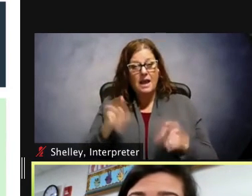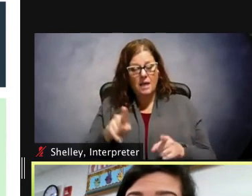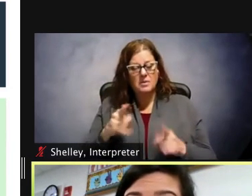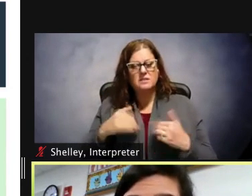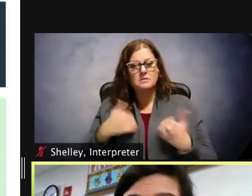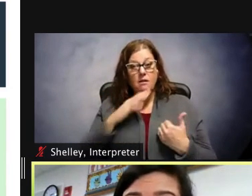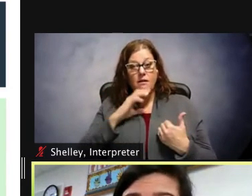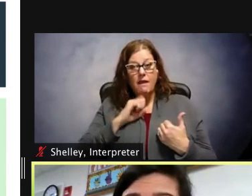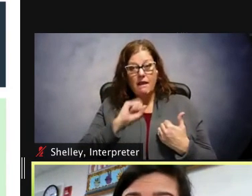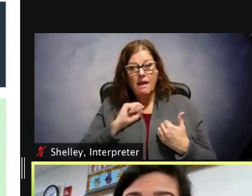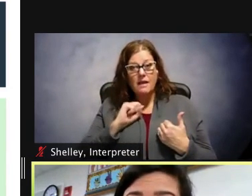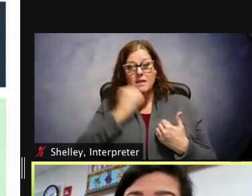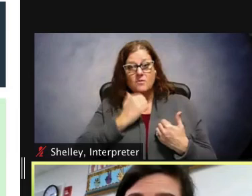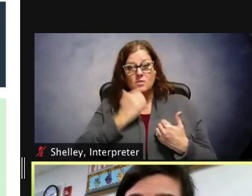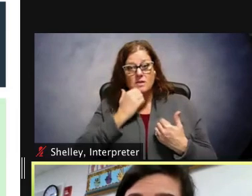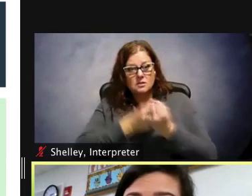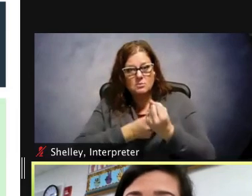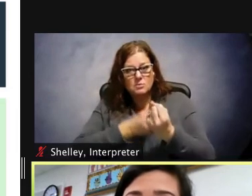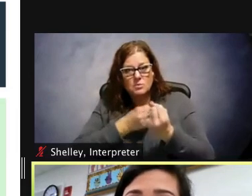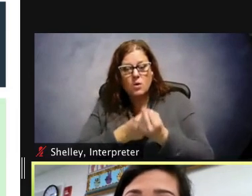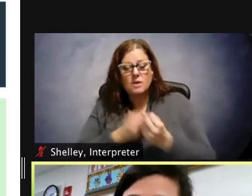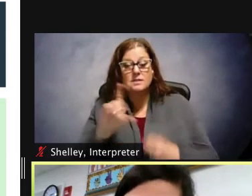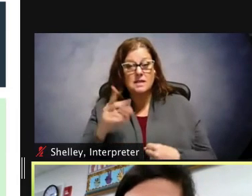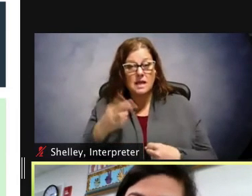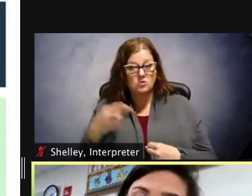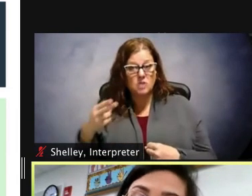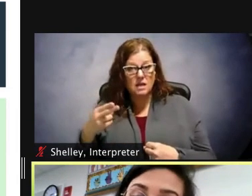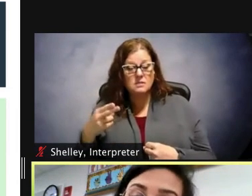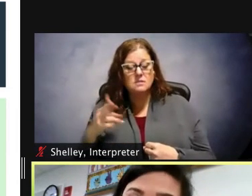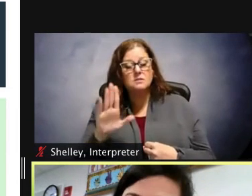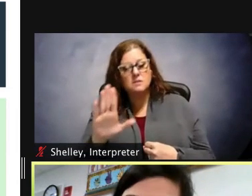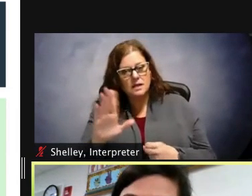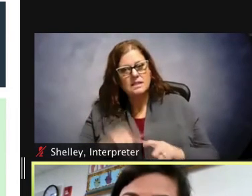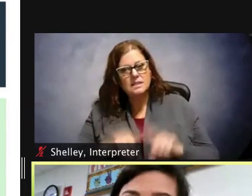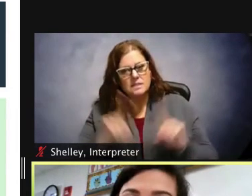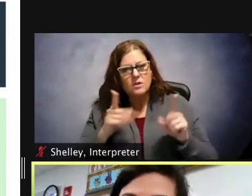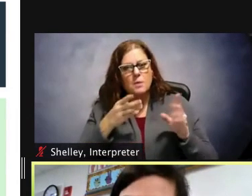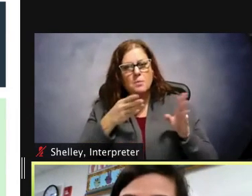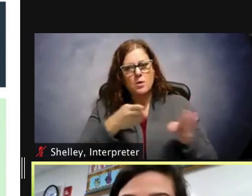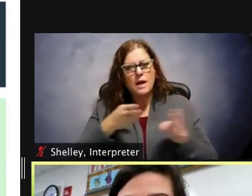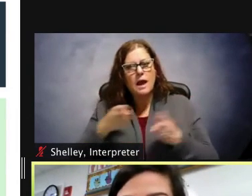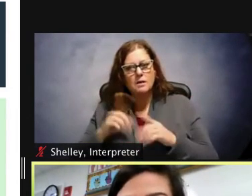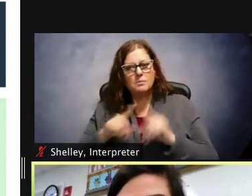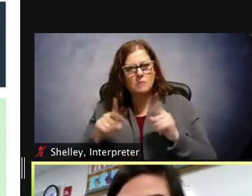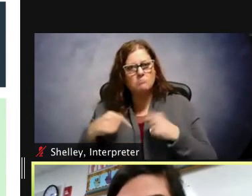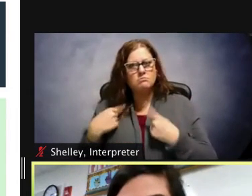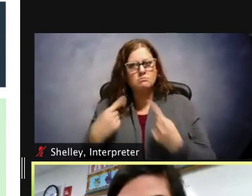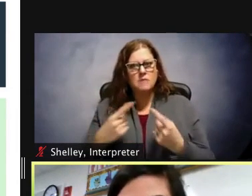had daily support DHH. Granted it was in different modalities but he's had support from a DHH teacher